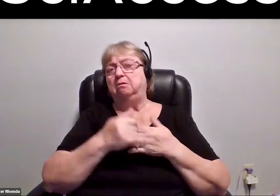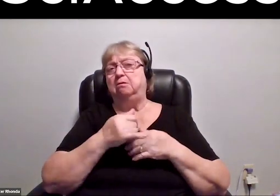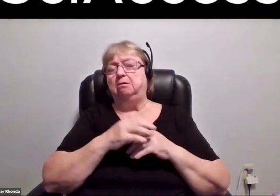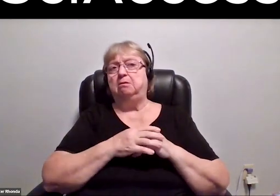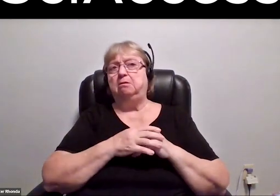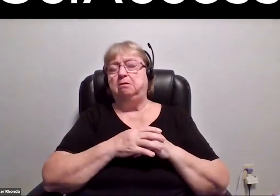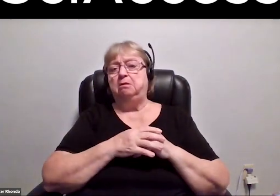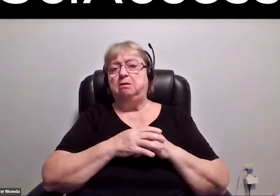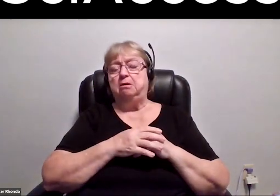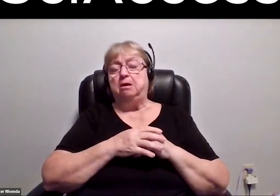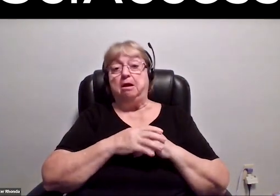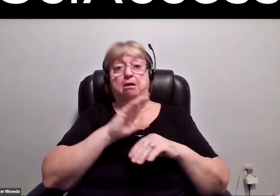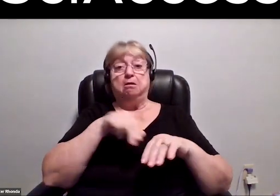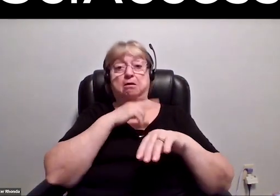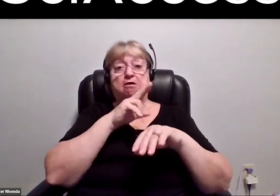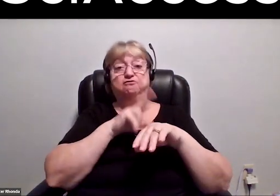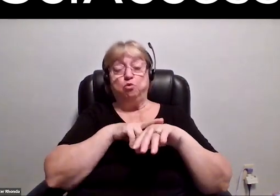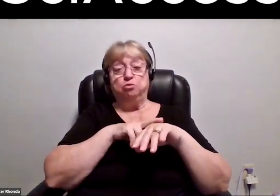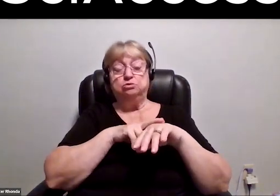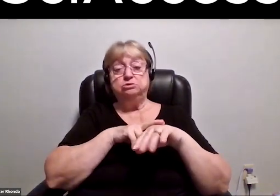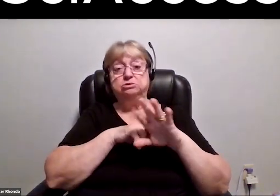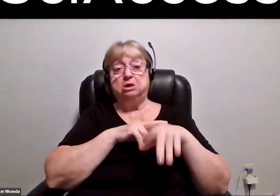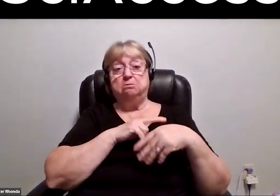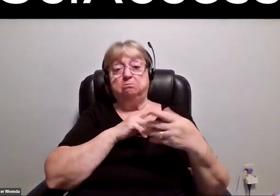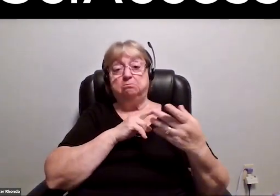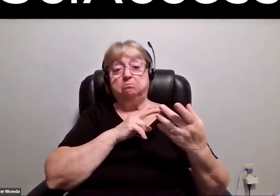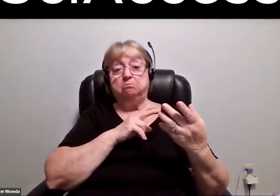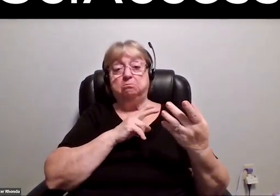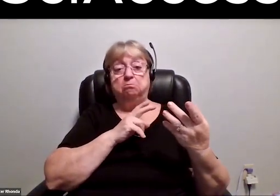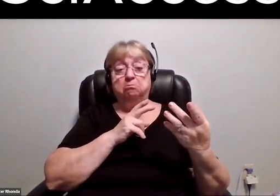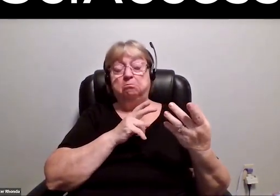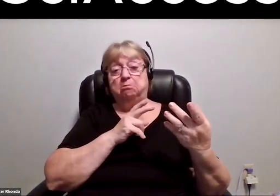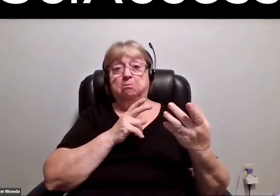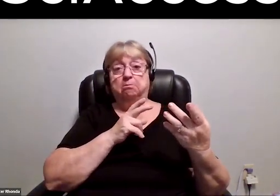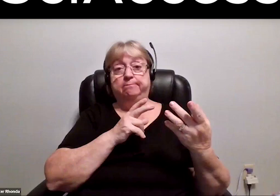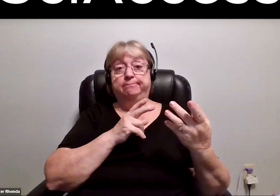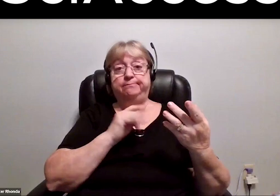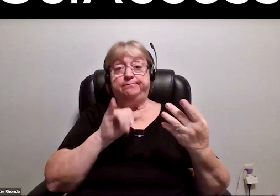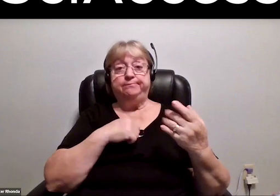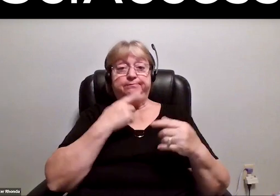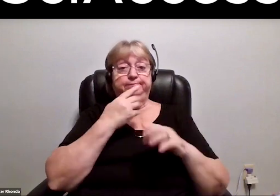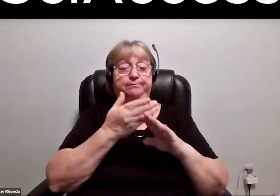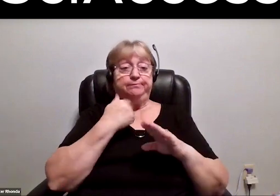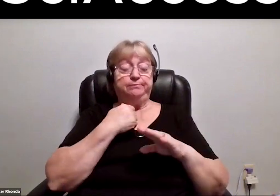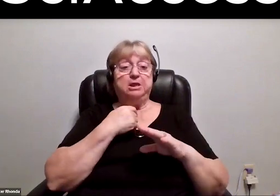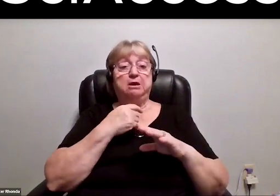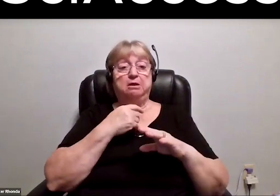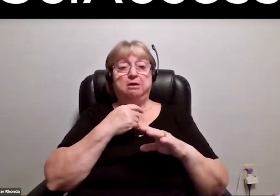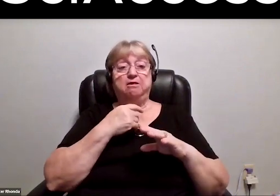Of course, yes, as I said, the projects are with a specific person